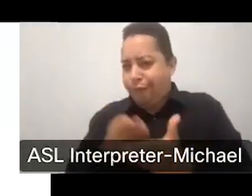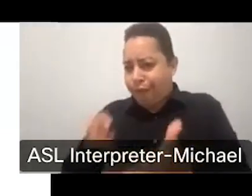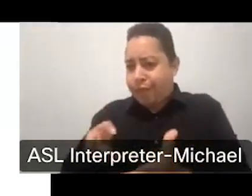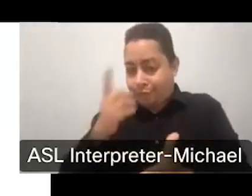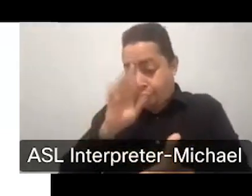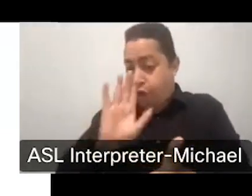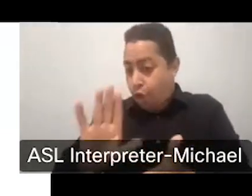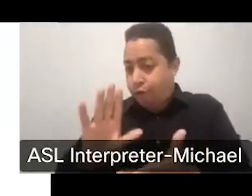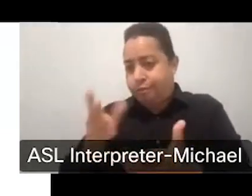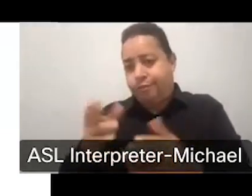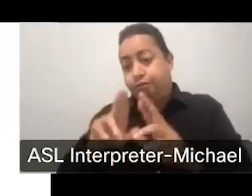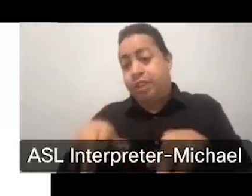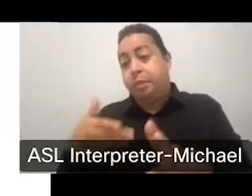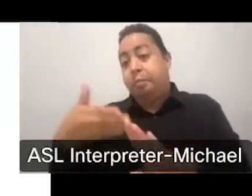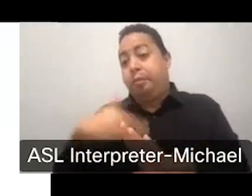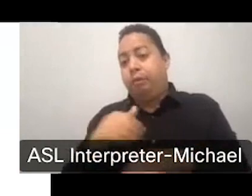to the WRP.